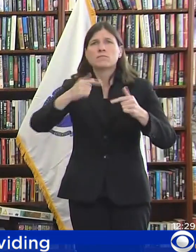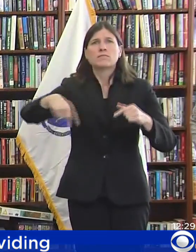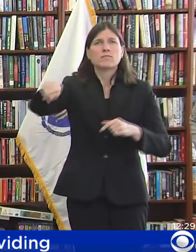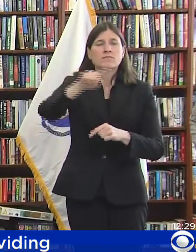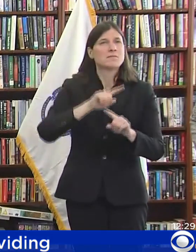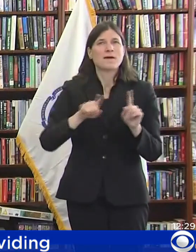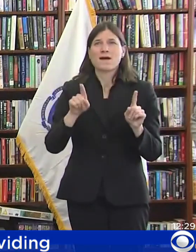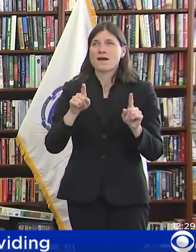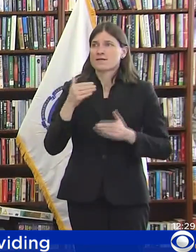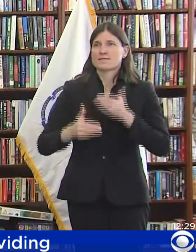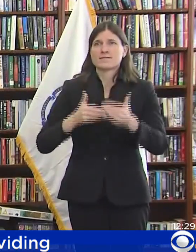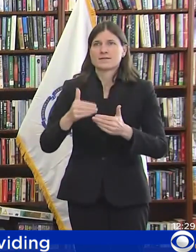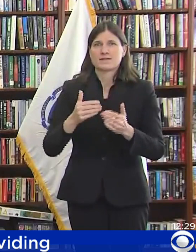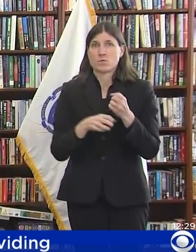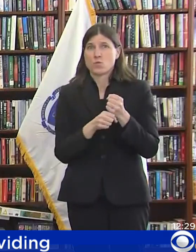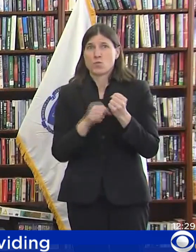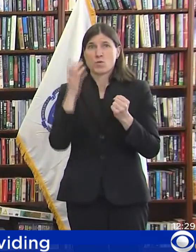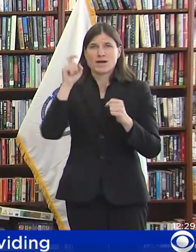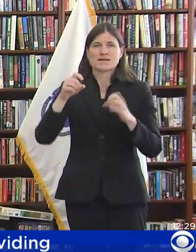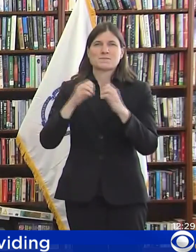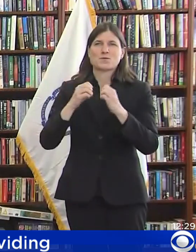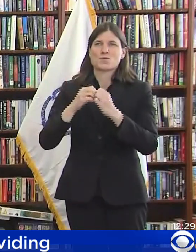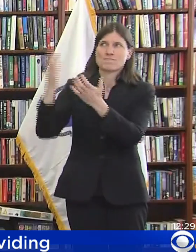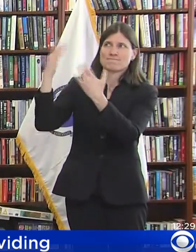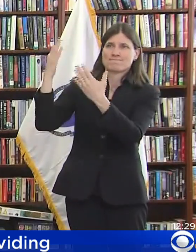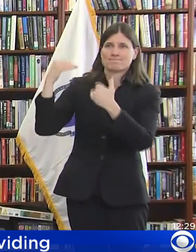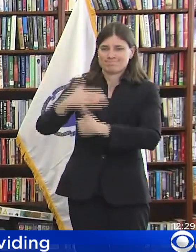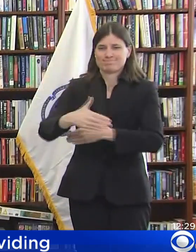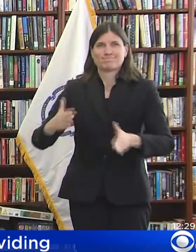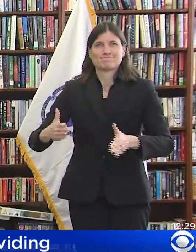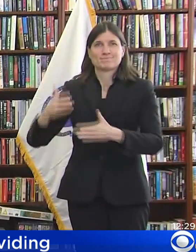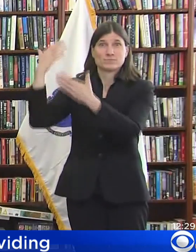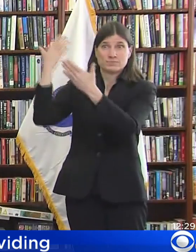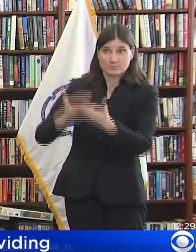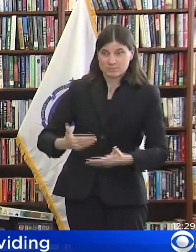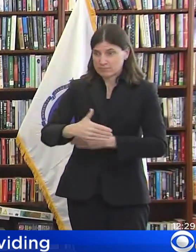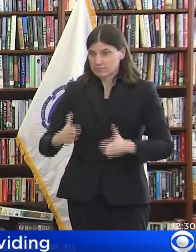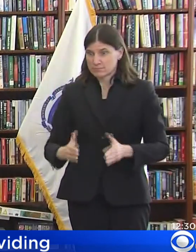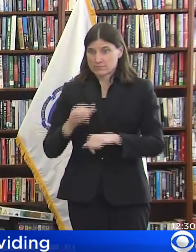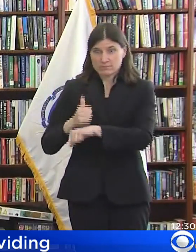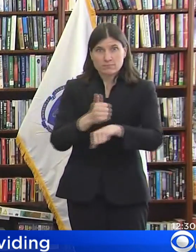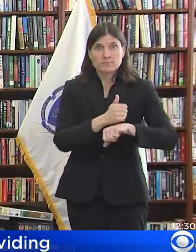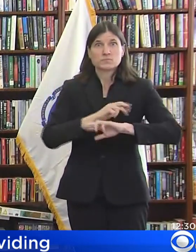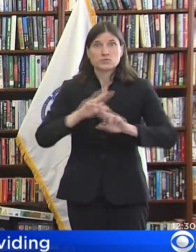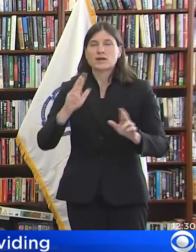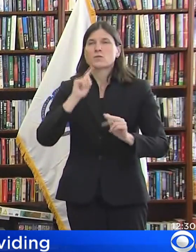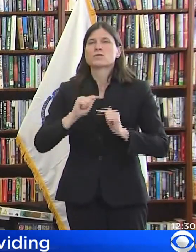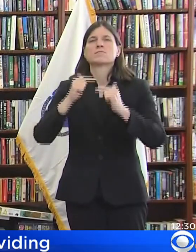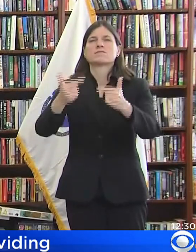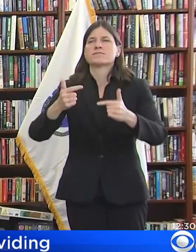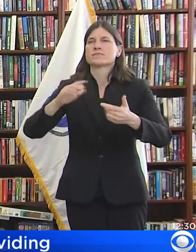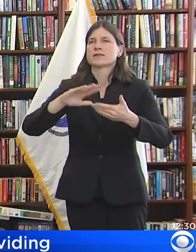PROCESS, BUT AS WE'VE SAID BEFORE, THE VACCINES CAN'T GET HERE FAST ENOUGH, BIG HOPE ON THE HORIZON IS THE ARRIVAL OF